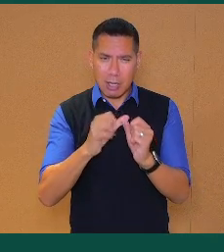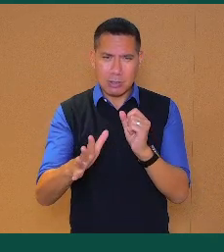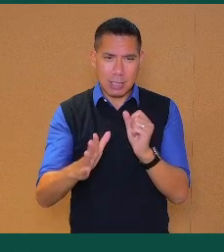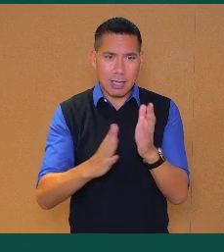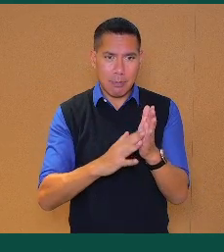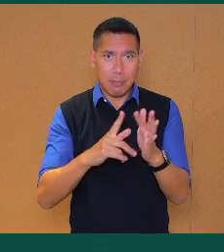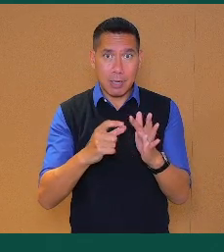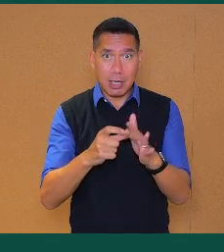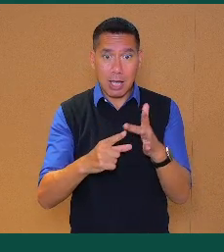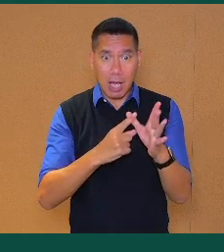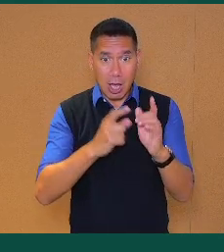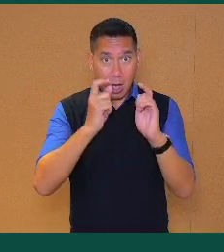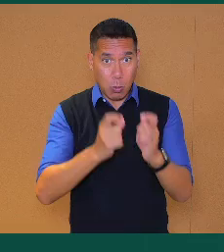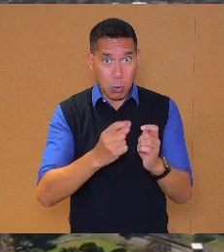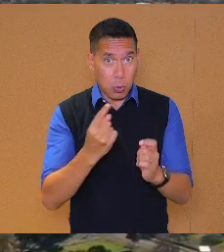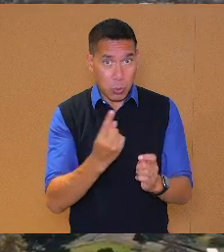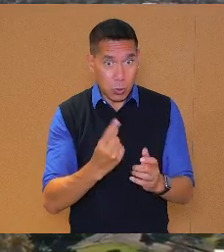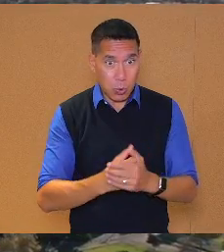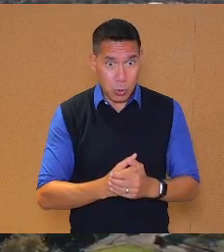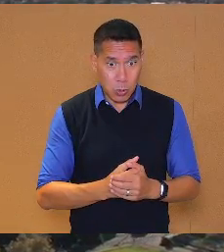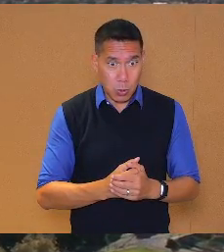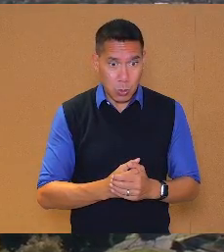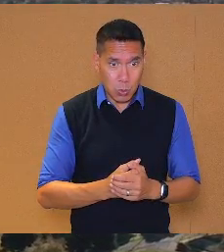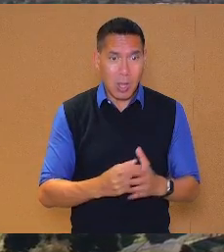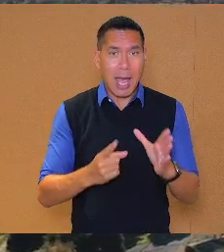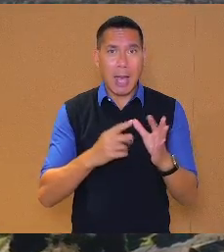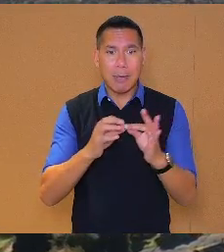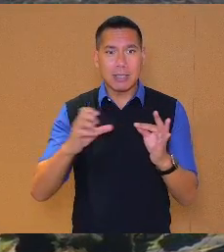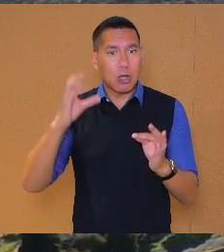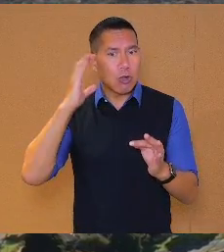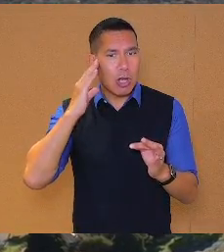The winner of the Outstanding Media Reporting Award is... ABC radio Melbourne life and